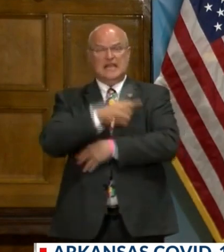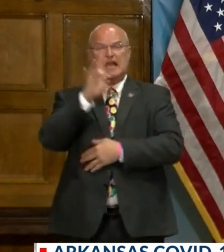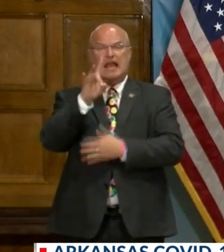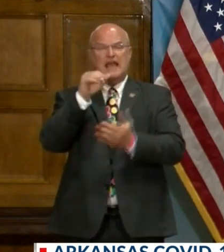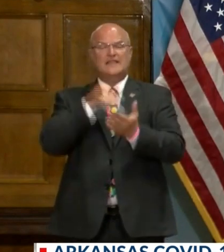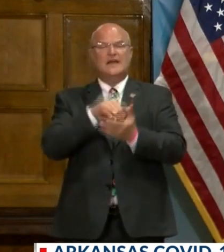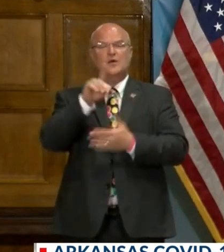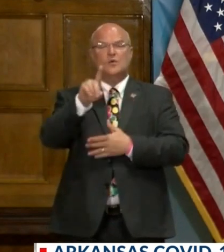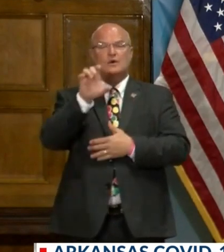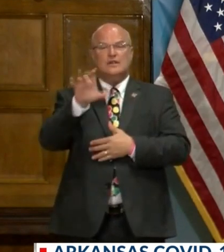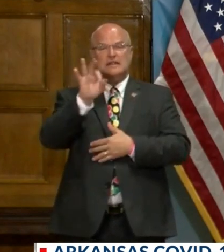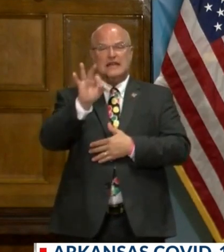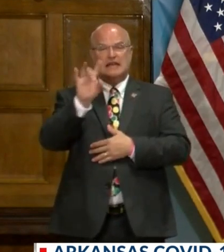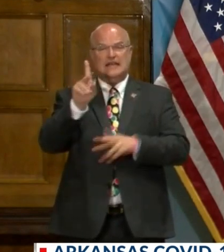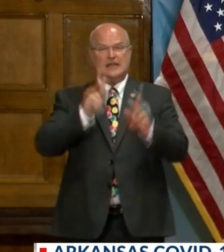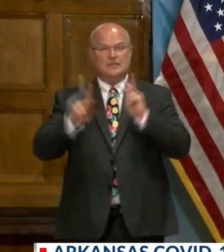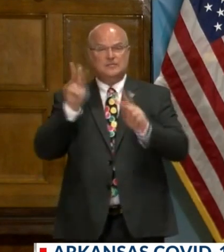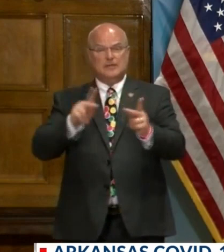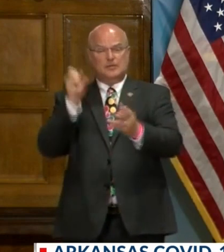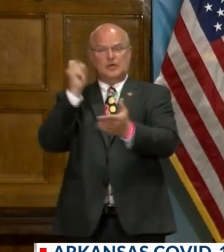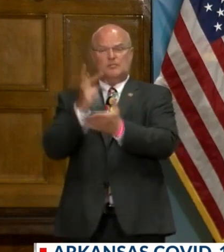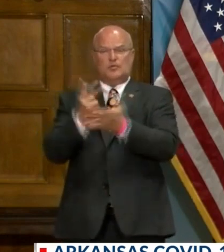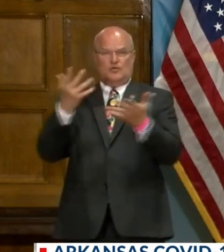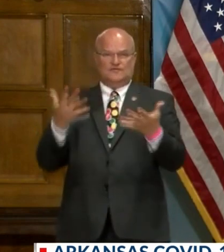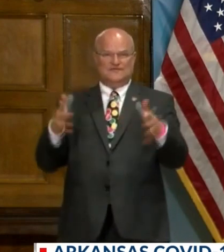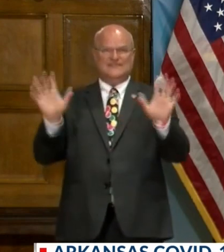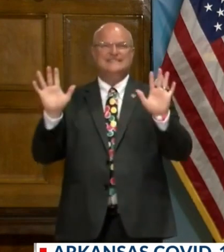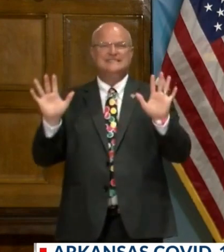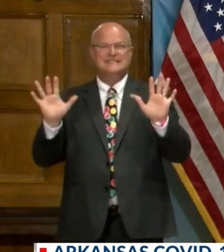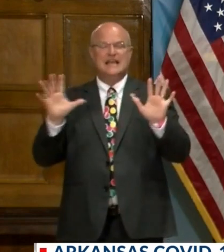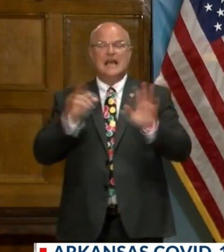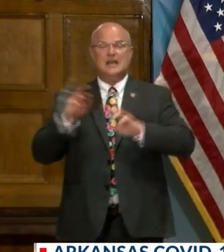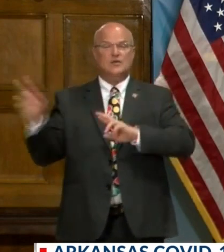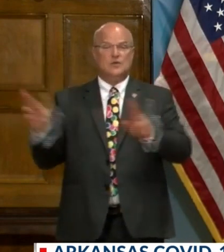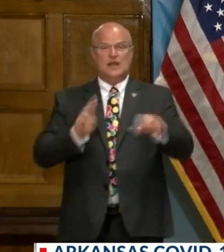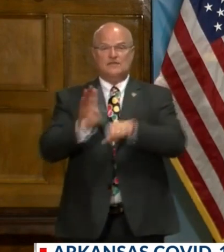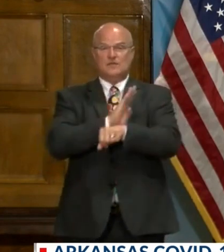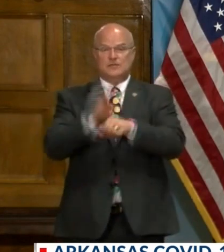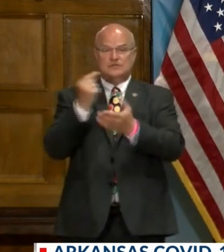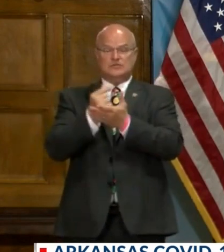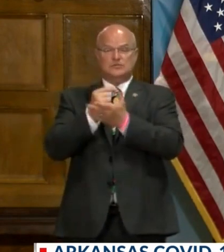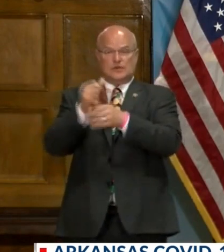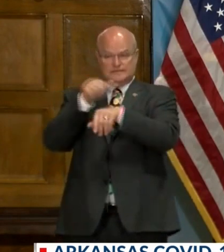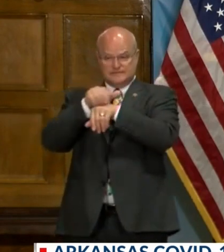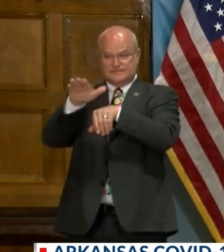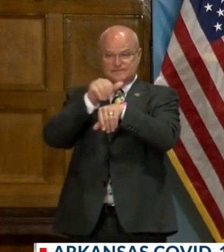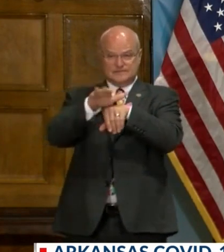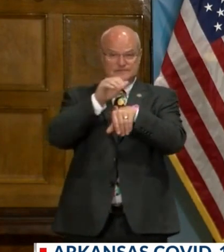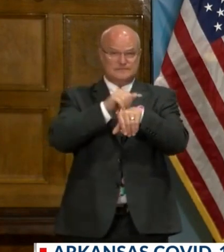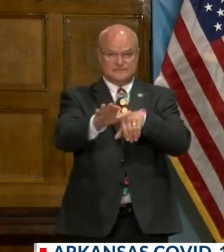ASSISTANCE PROGRAMS. ONE IS THE READY FOR BUSINESS GRANT. AS OF